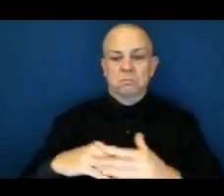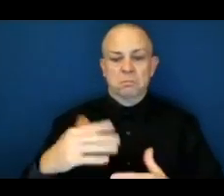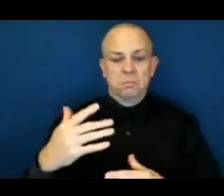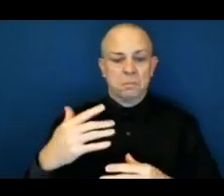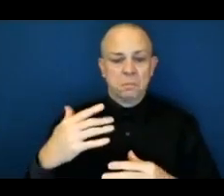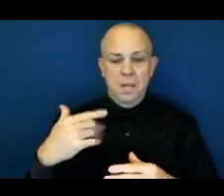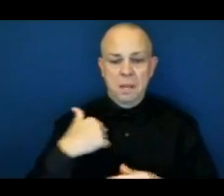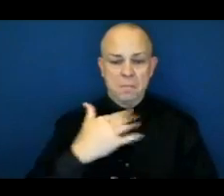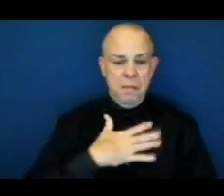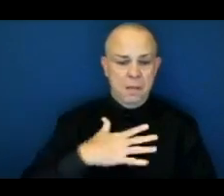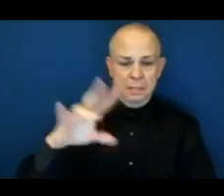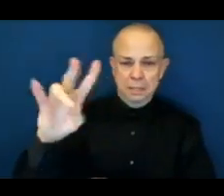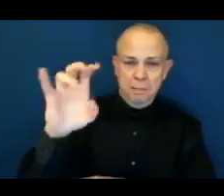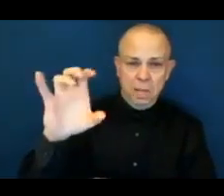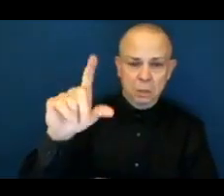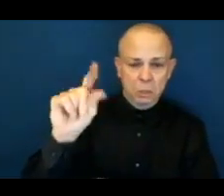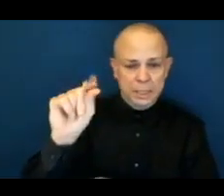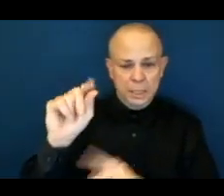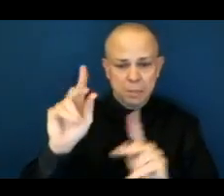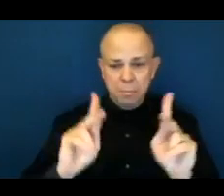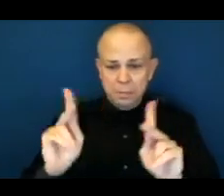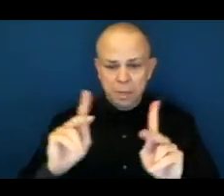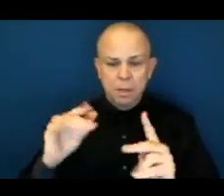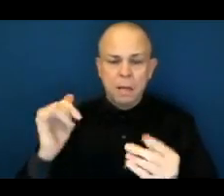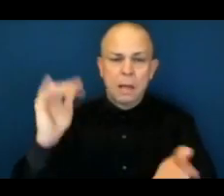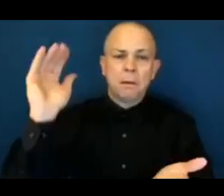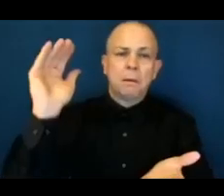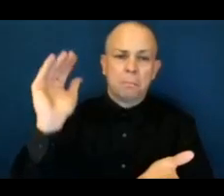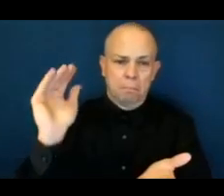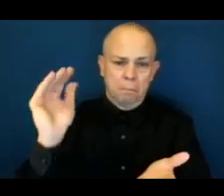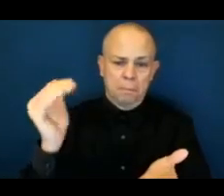but nothing significant by any means because we still got a lot of work